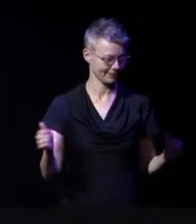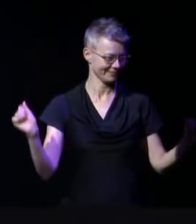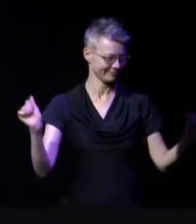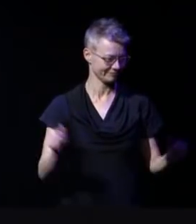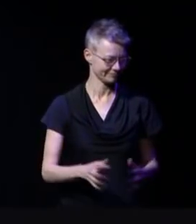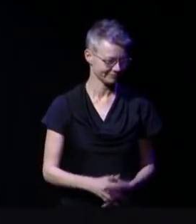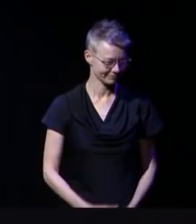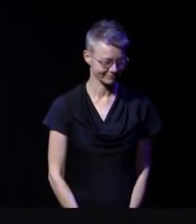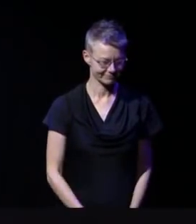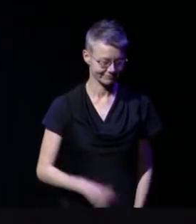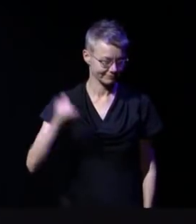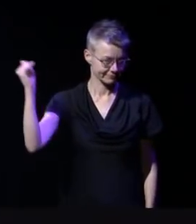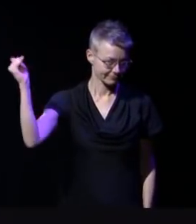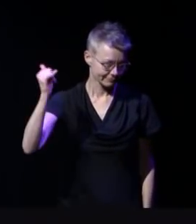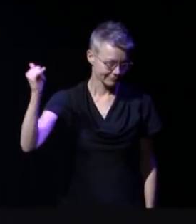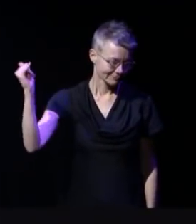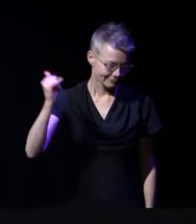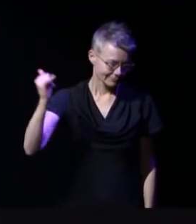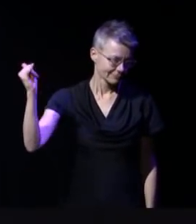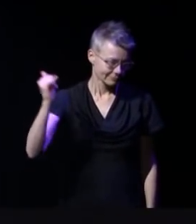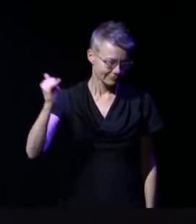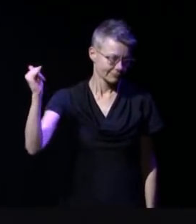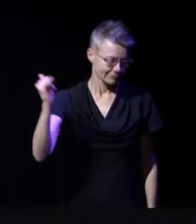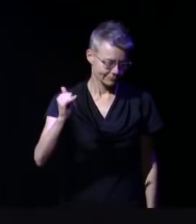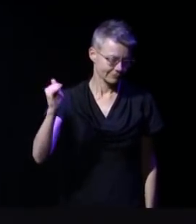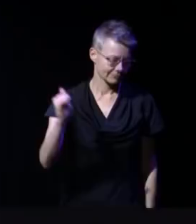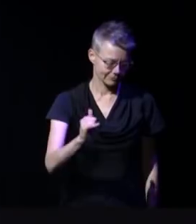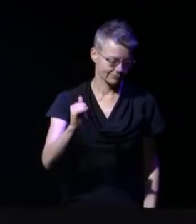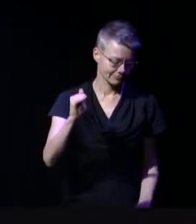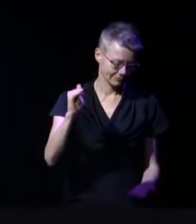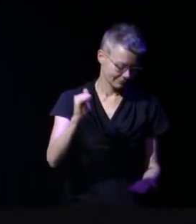It's been a long journey to get to here all the way from L.A.